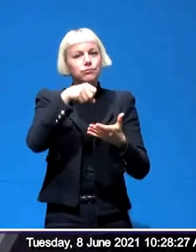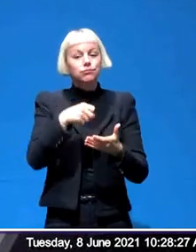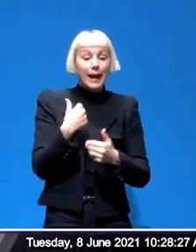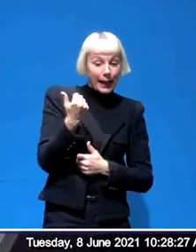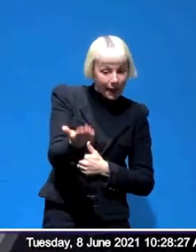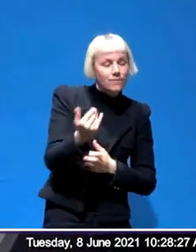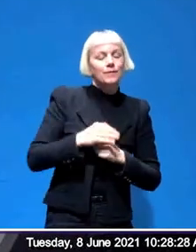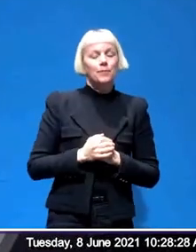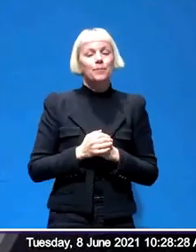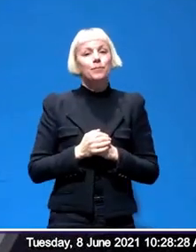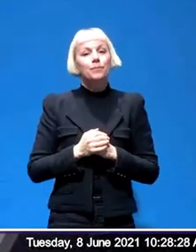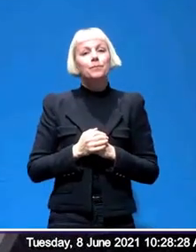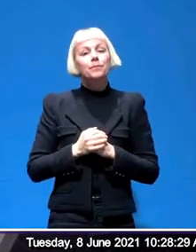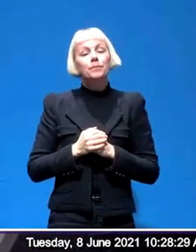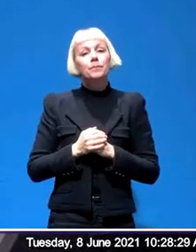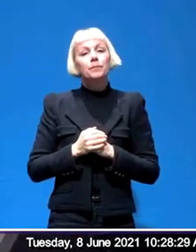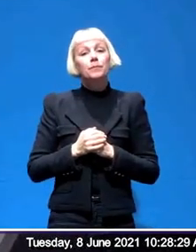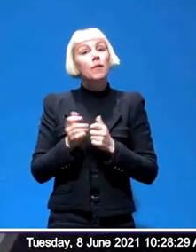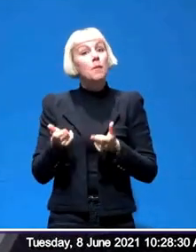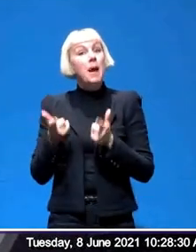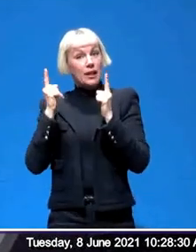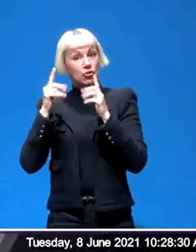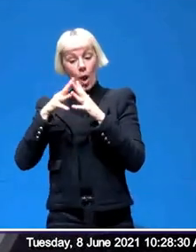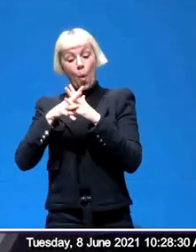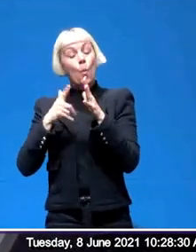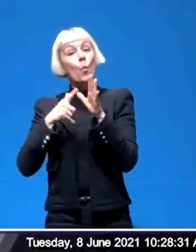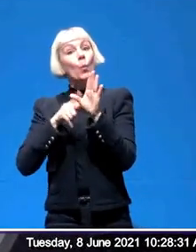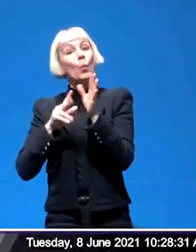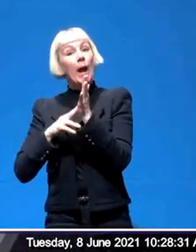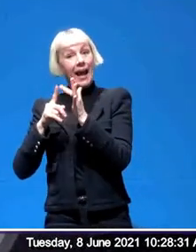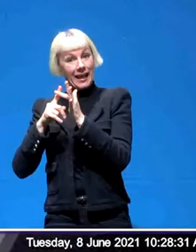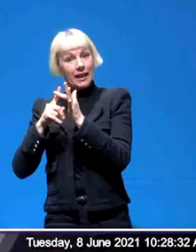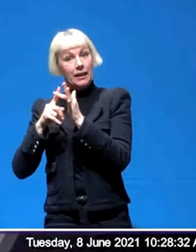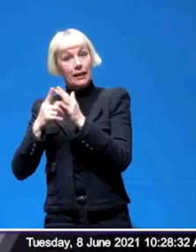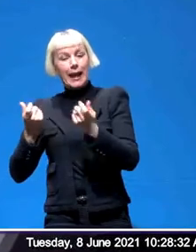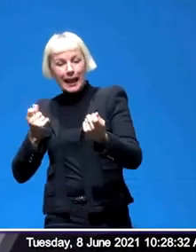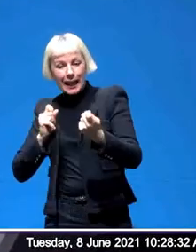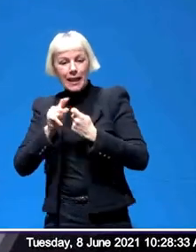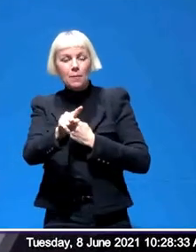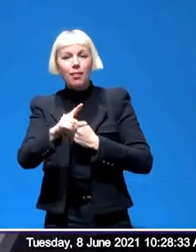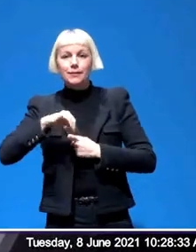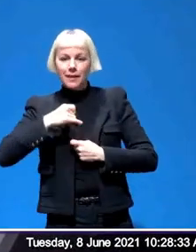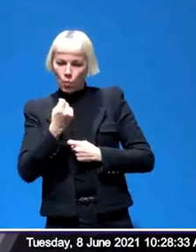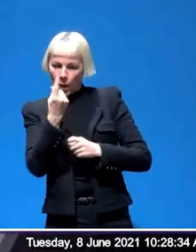Wayne provided this to staff by email at least a week before the trip.